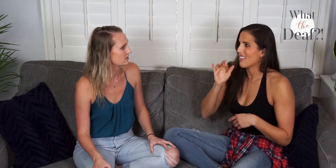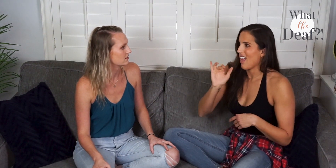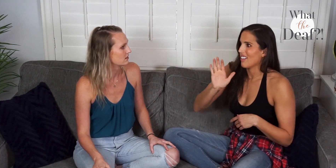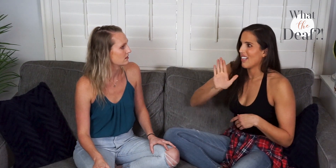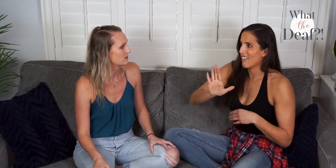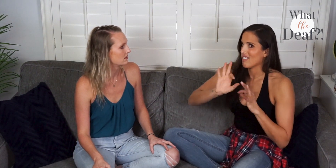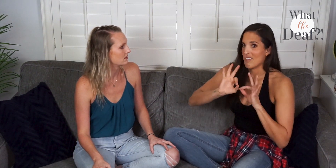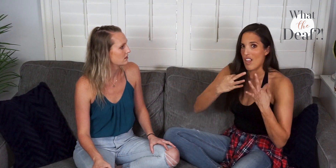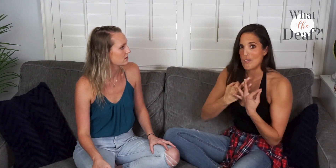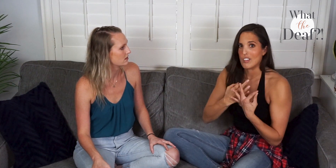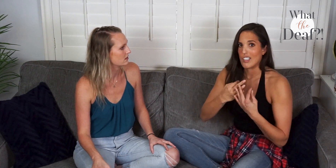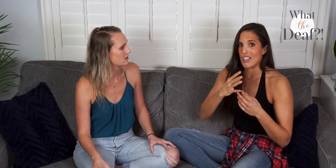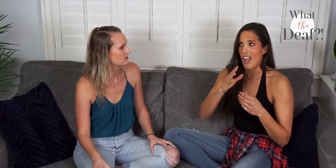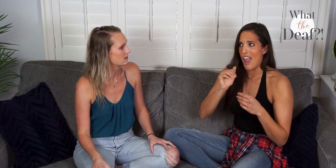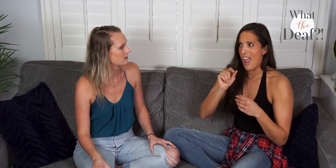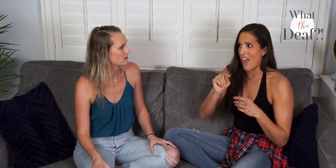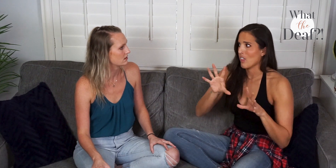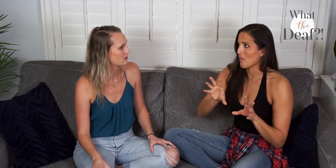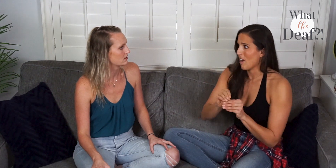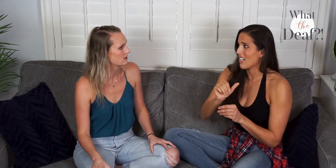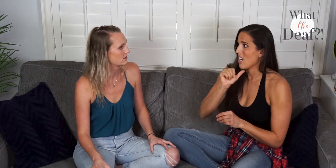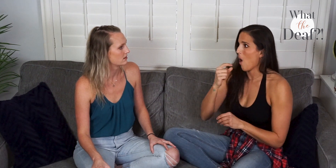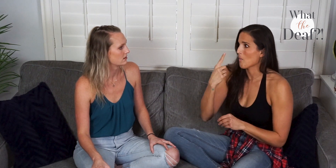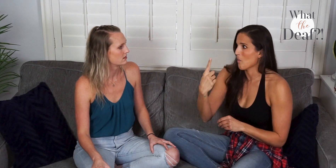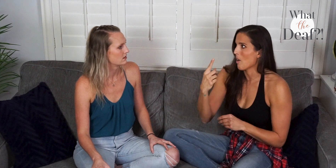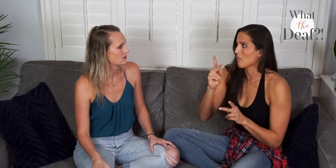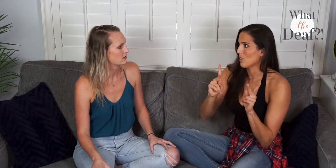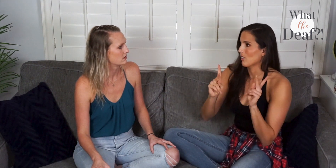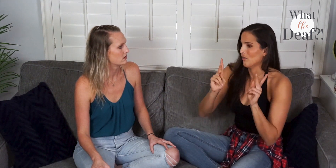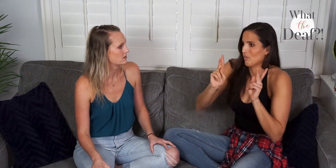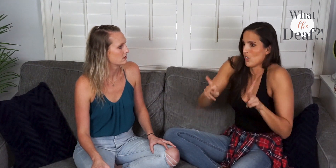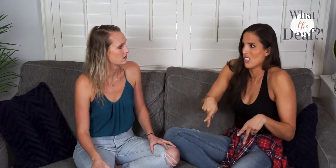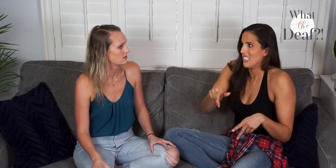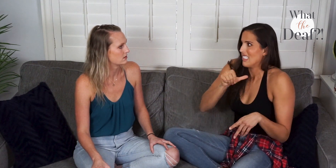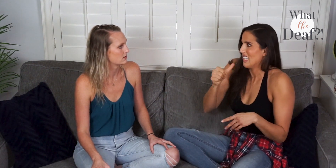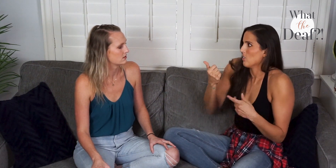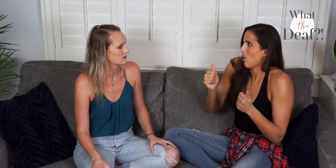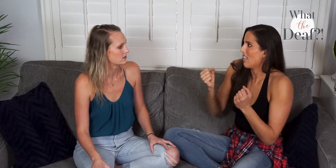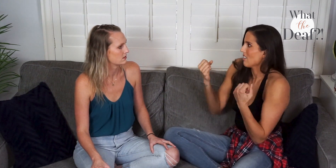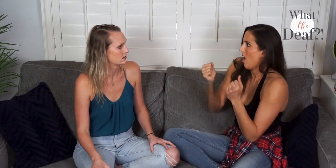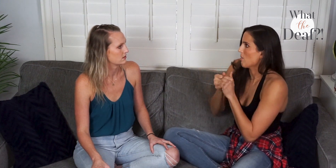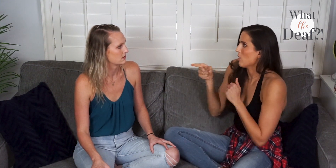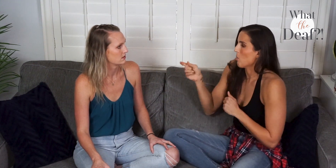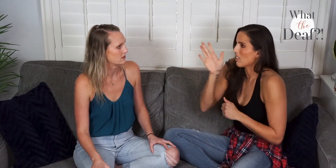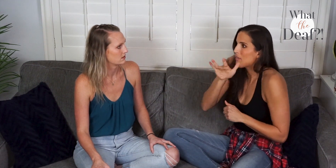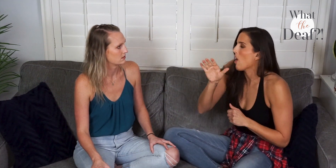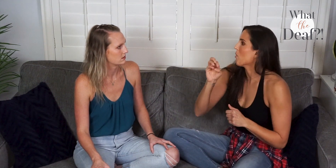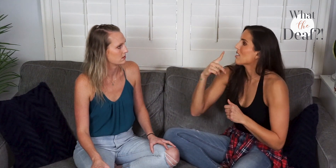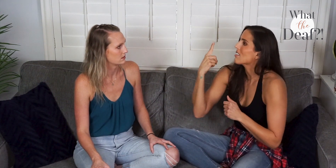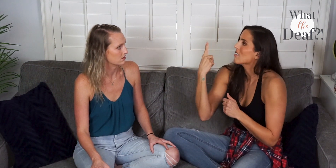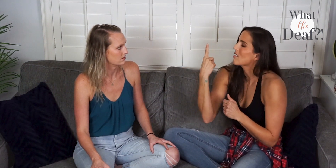that his family at the wedding, there wasn't one person who didn't try to sign with you or fingerspell